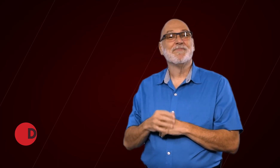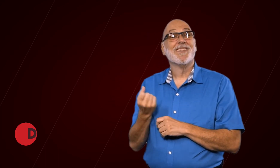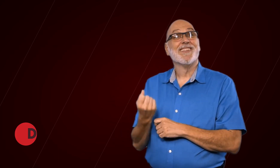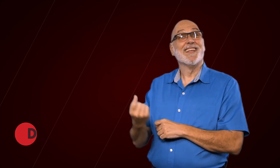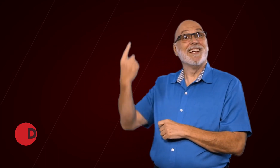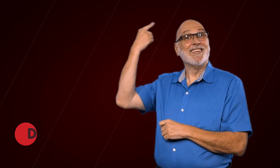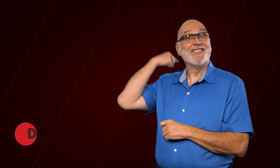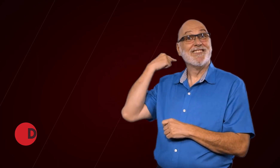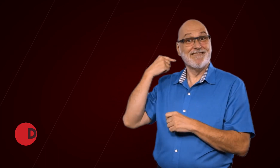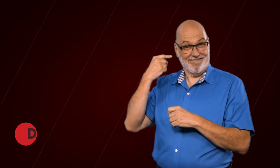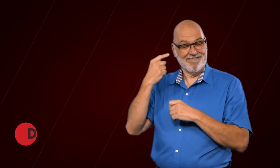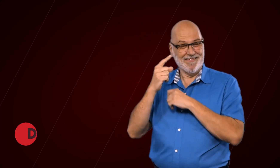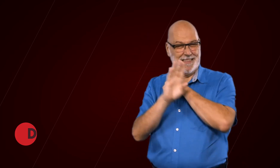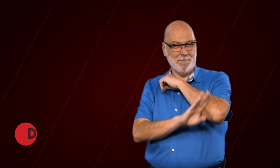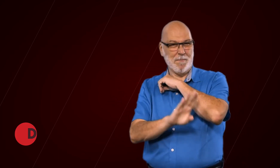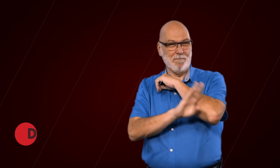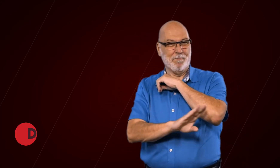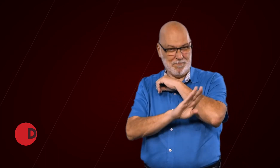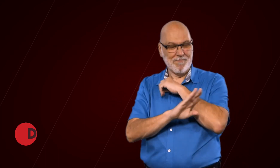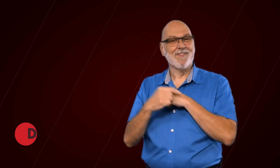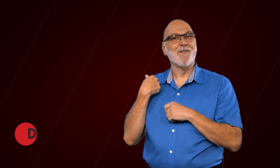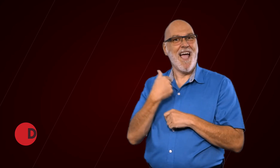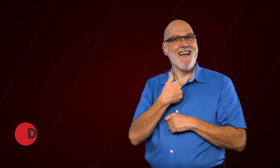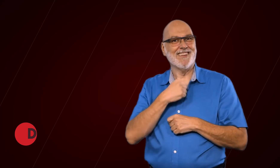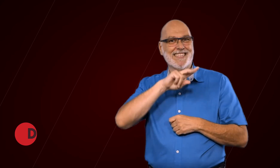We started last September with a second team doing